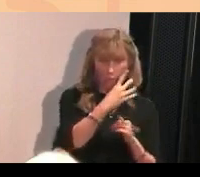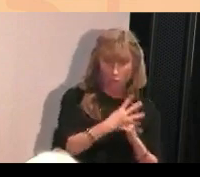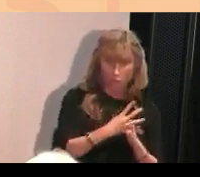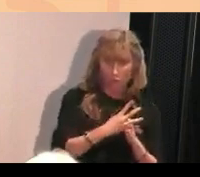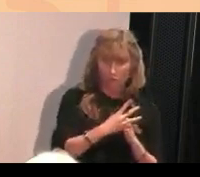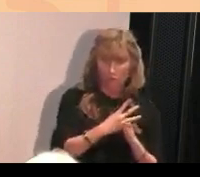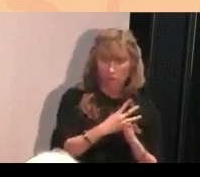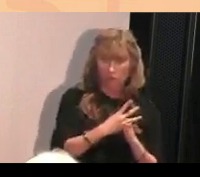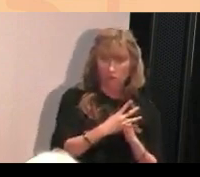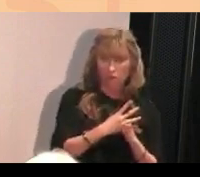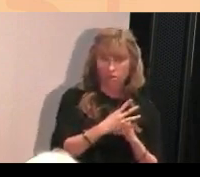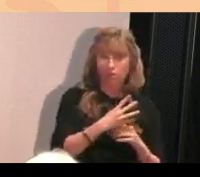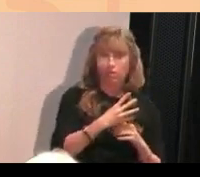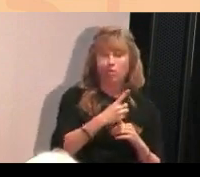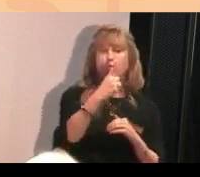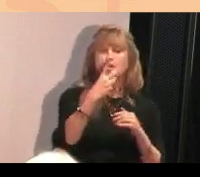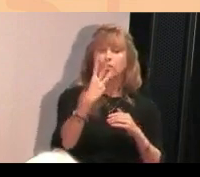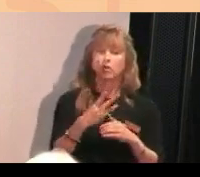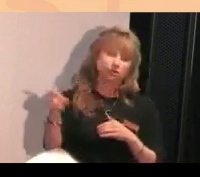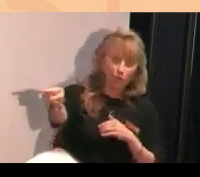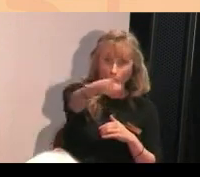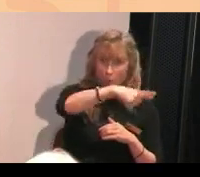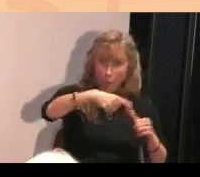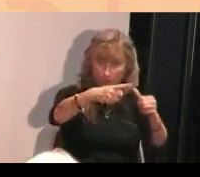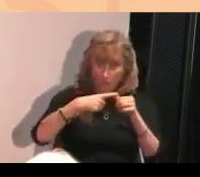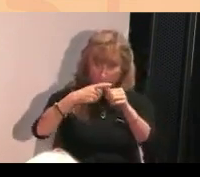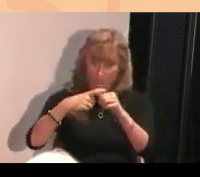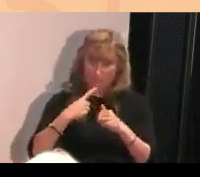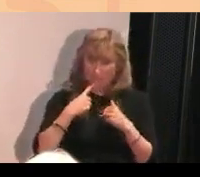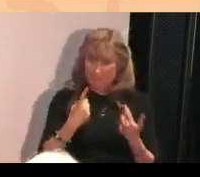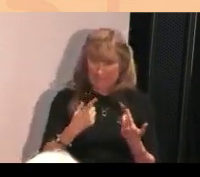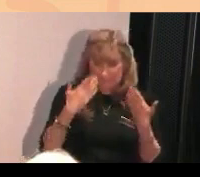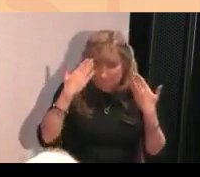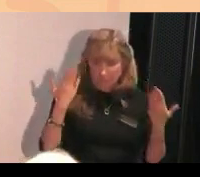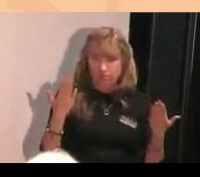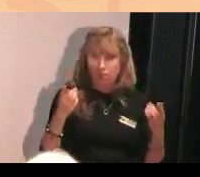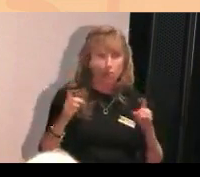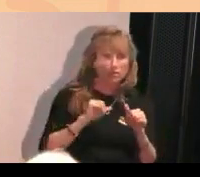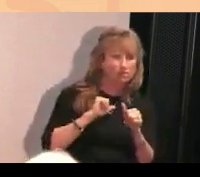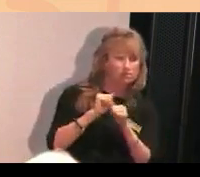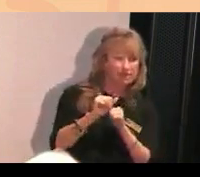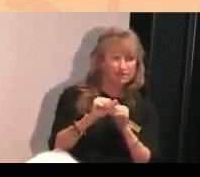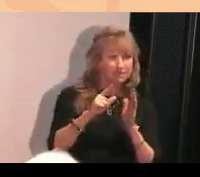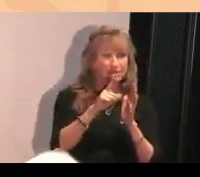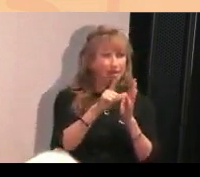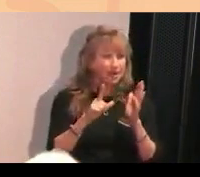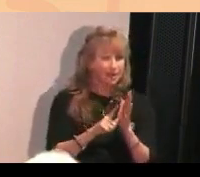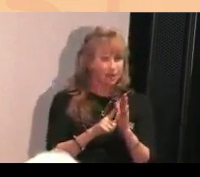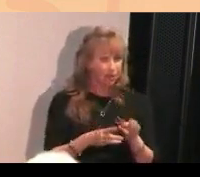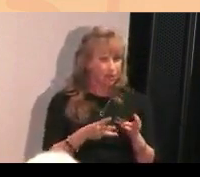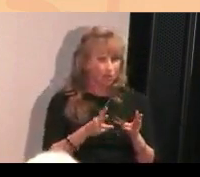survey respondents said that they did not know what the best legal model for a NIACA was or